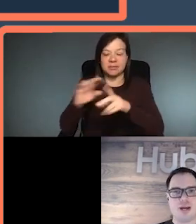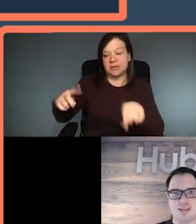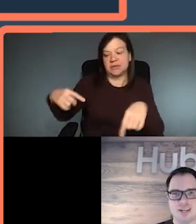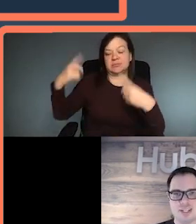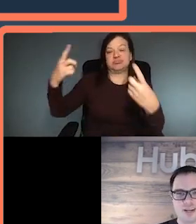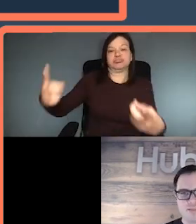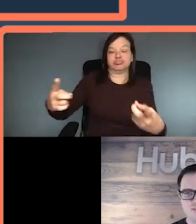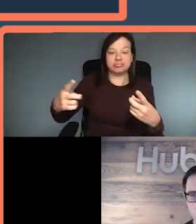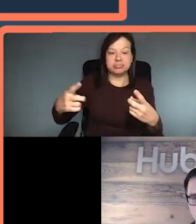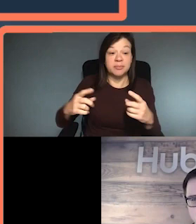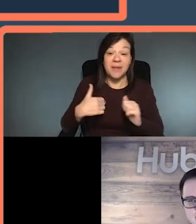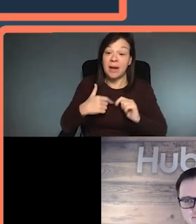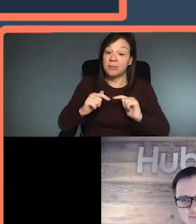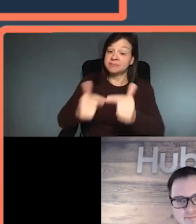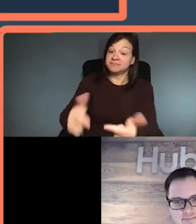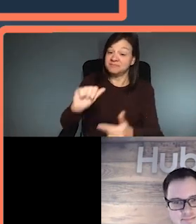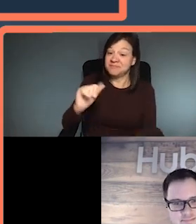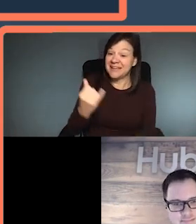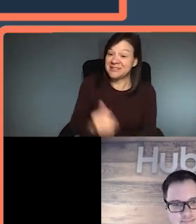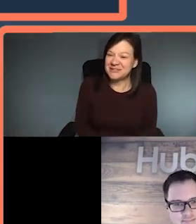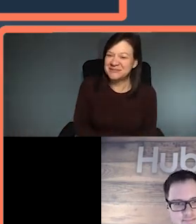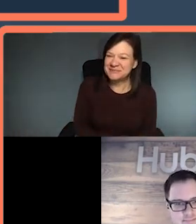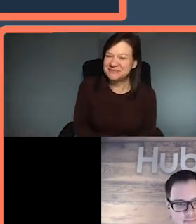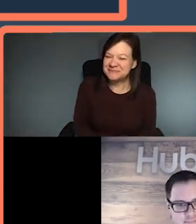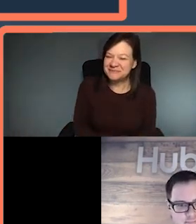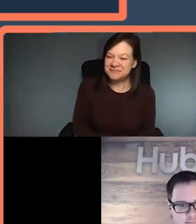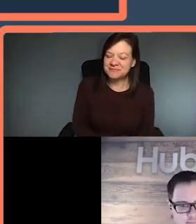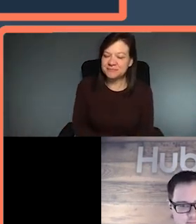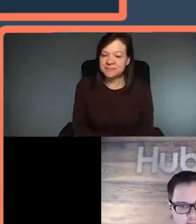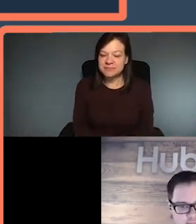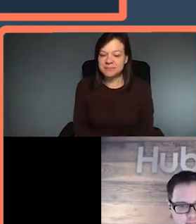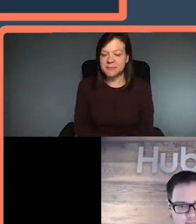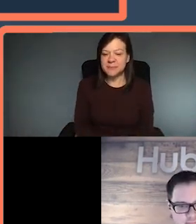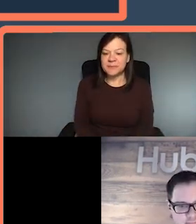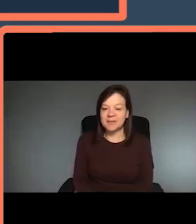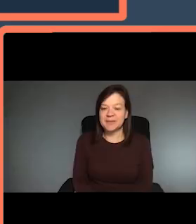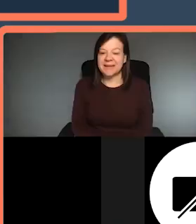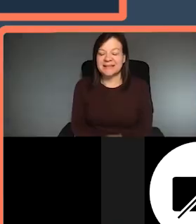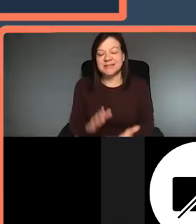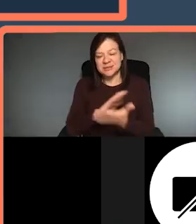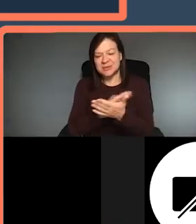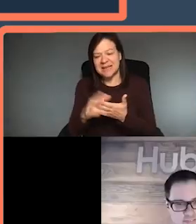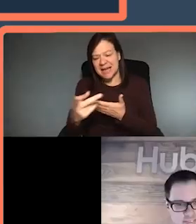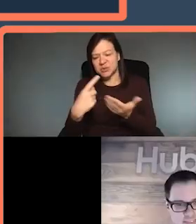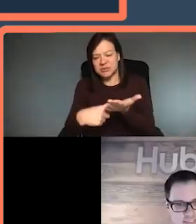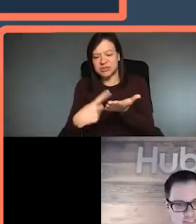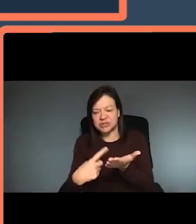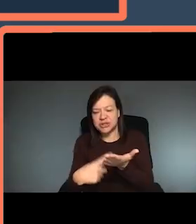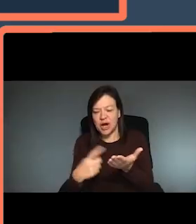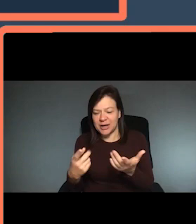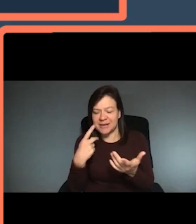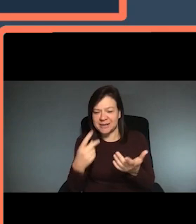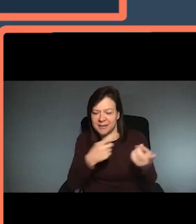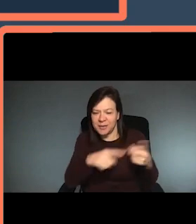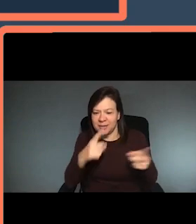THROW IT BACK TO AJ. I PROBABLY SHOULD TALK TO YOU AND DENNIS THE NEXT TIME SO WE CAN WEAR SAME CLOTHES.